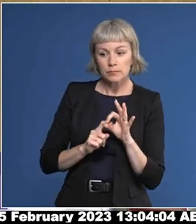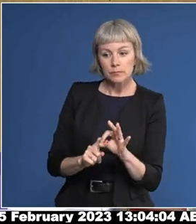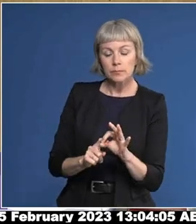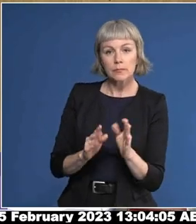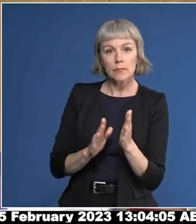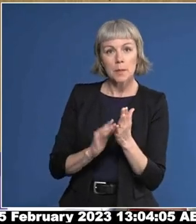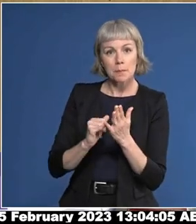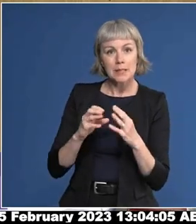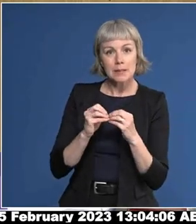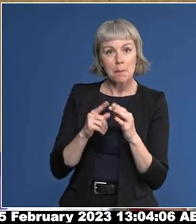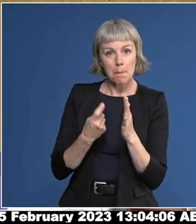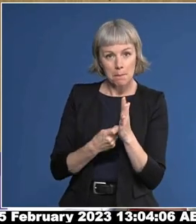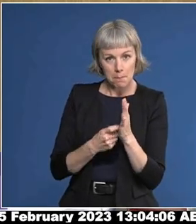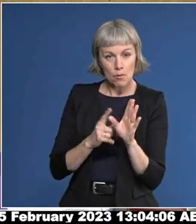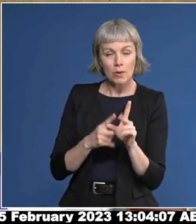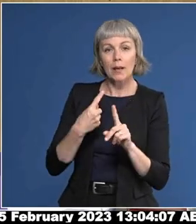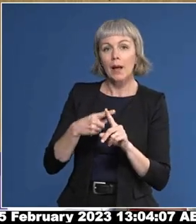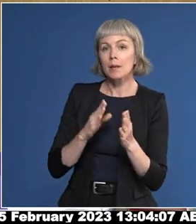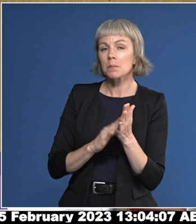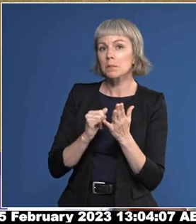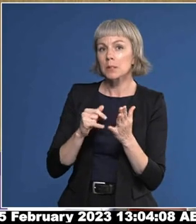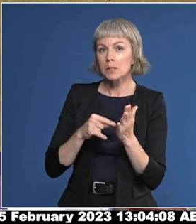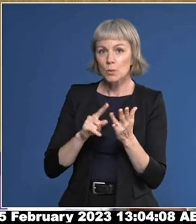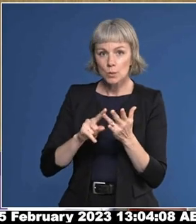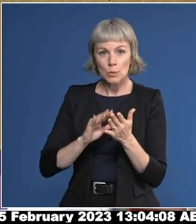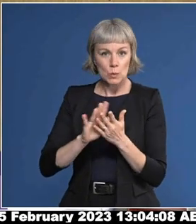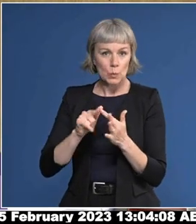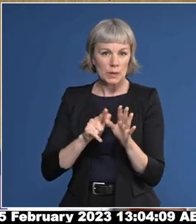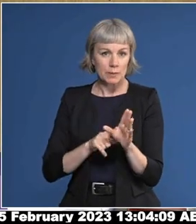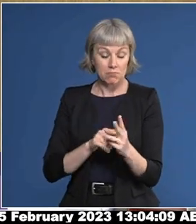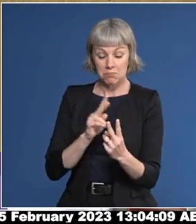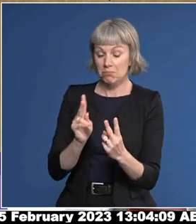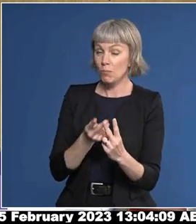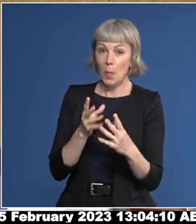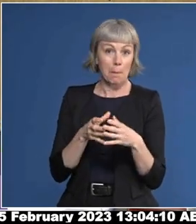As larger organisations - lots of money, as you just said, lots of people, a lot of